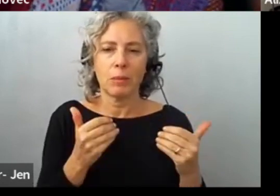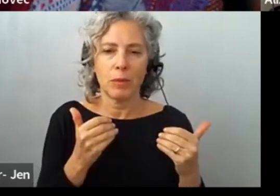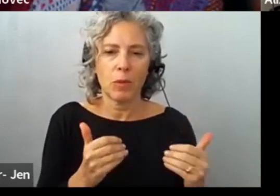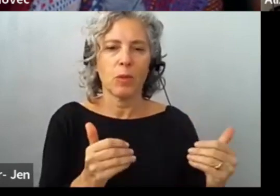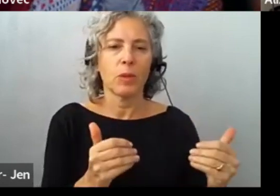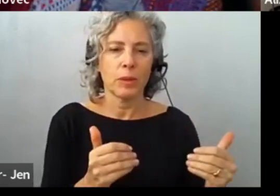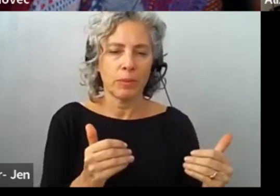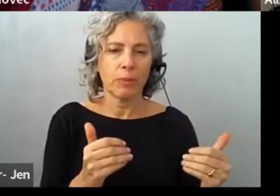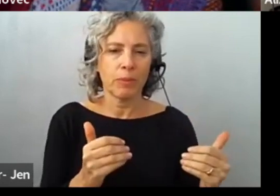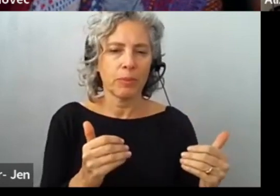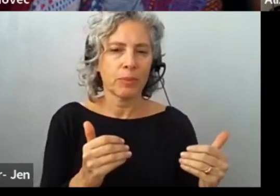available to people.